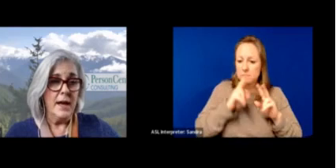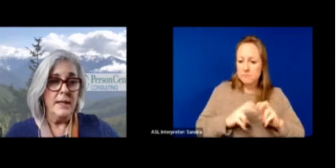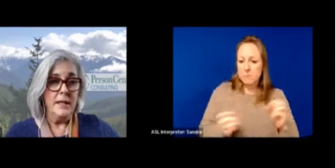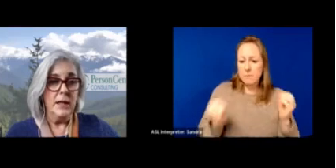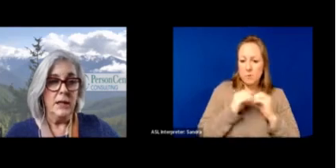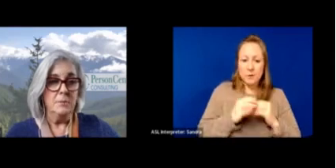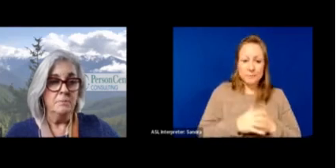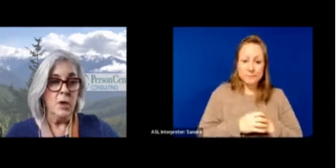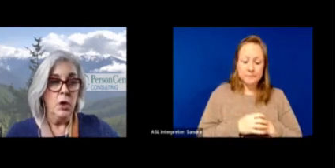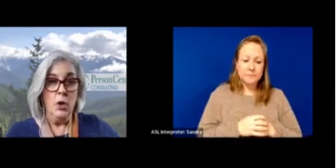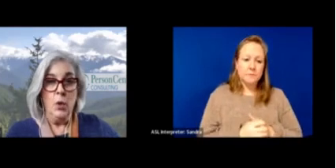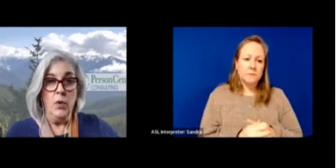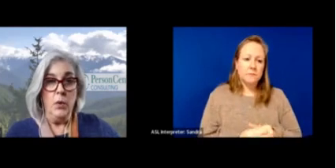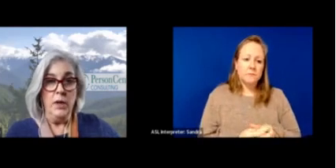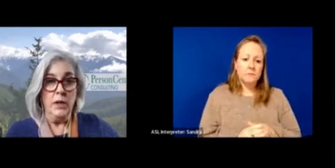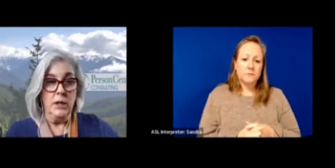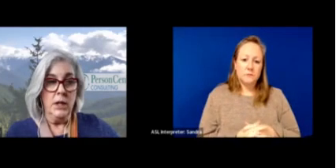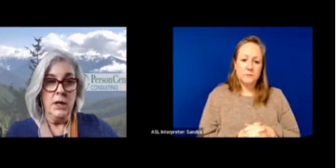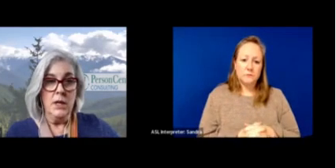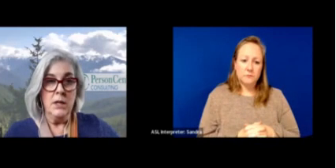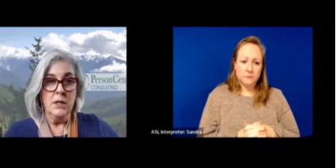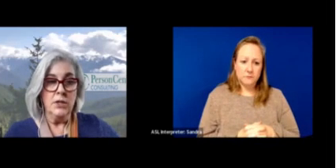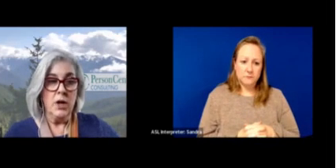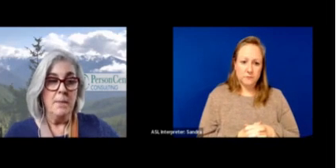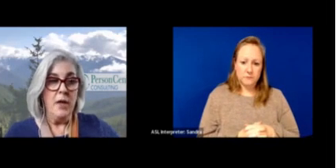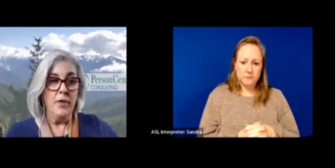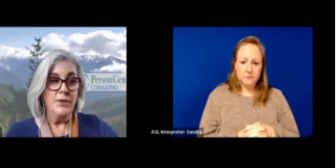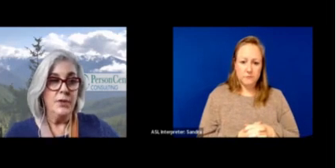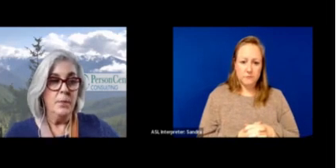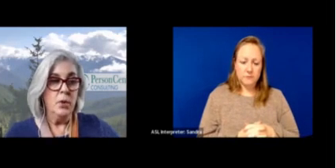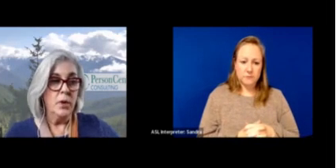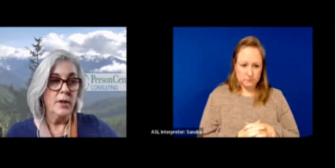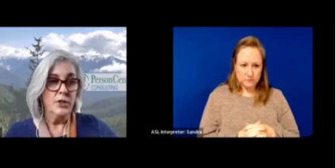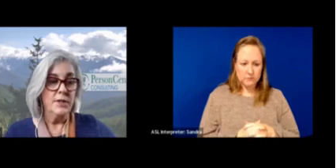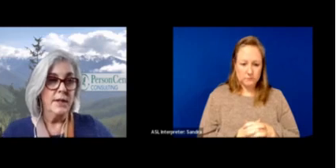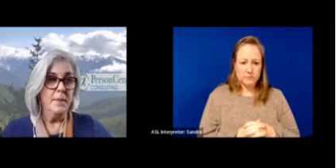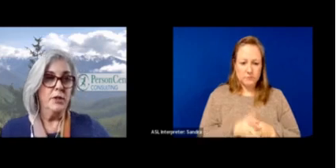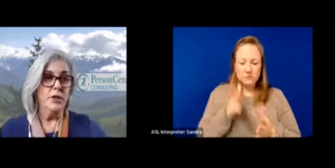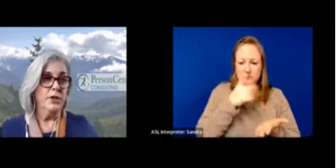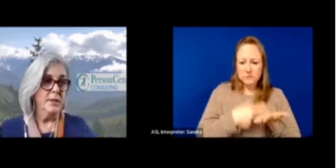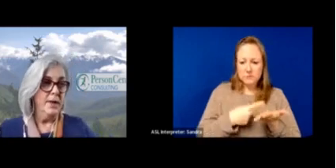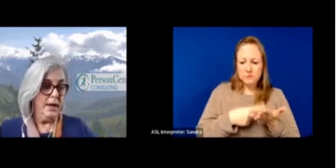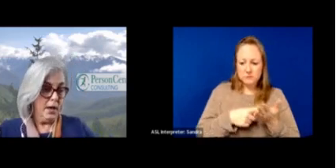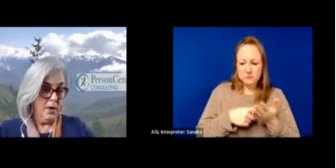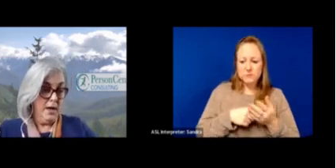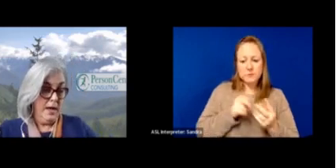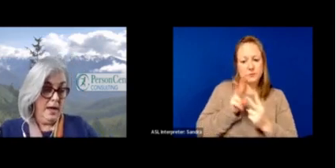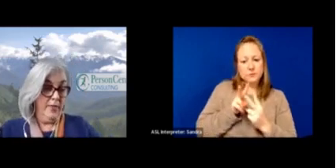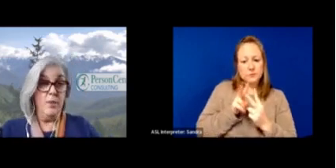slide, we will talk about those two important questions that I mentioned just a minute ago. And